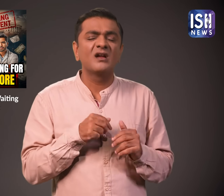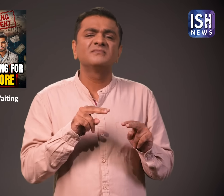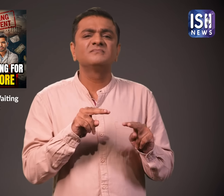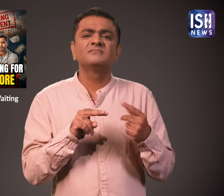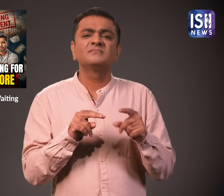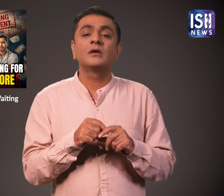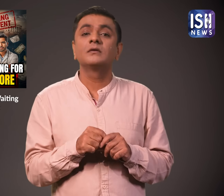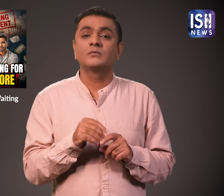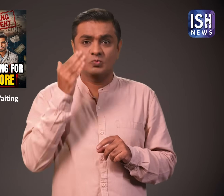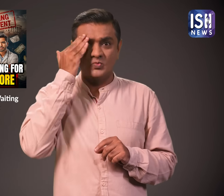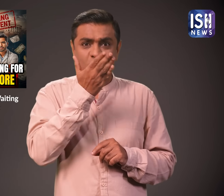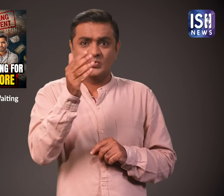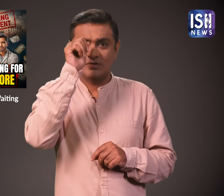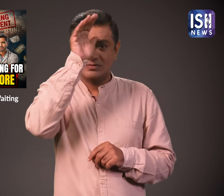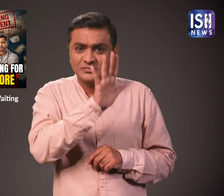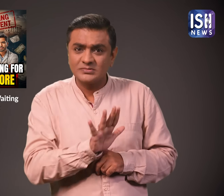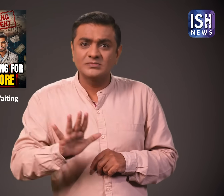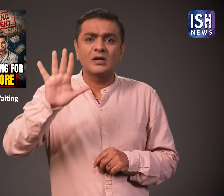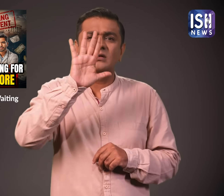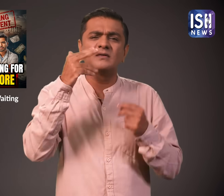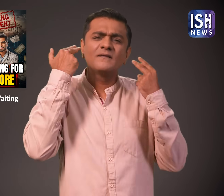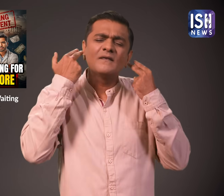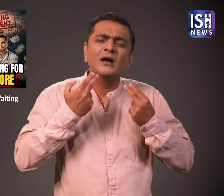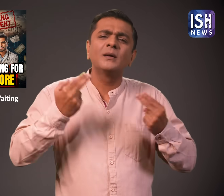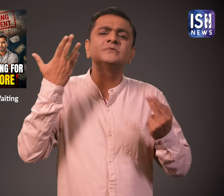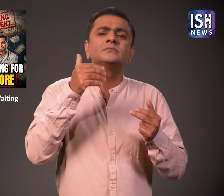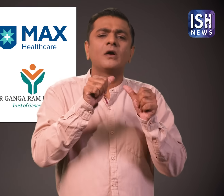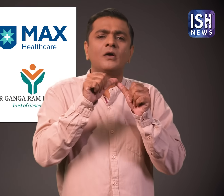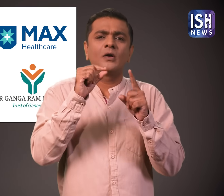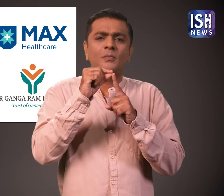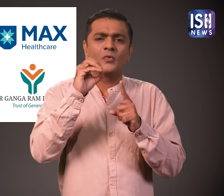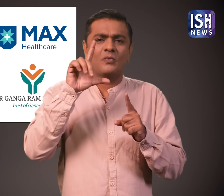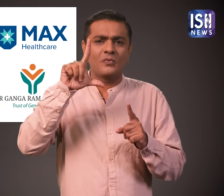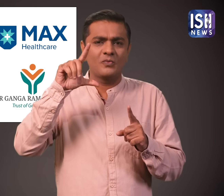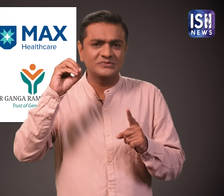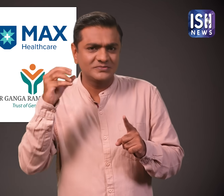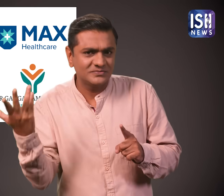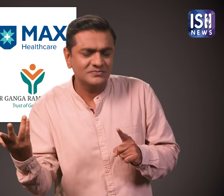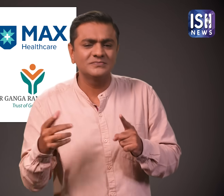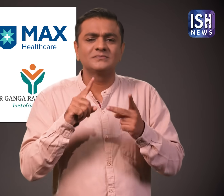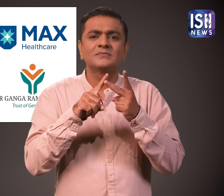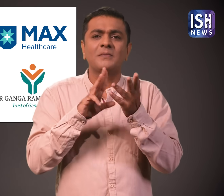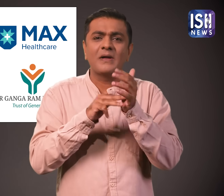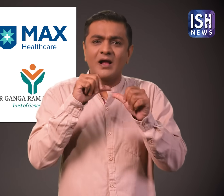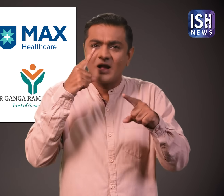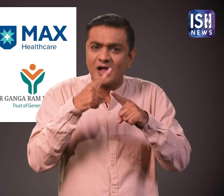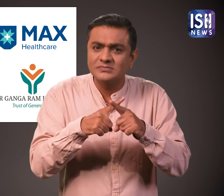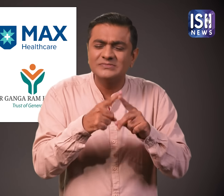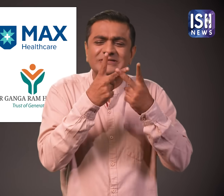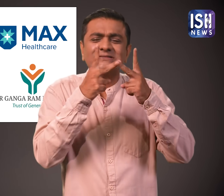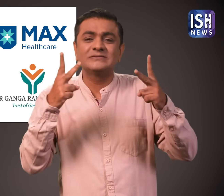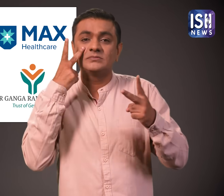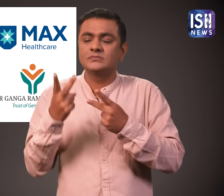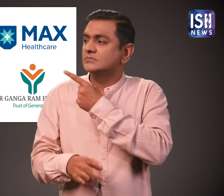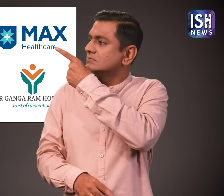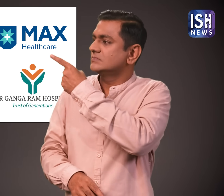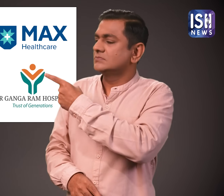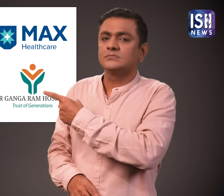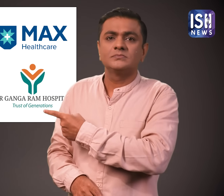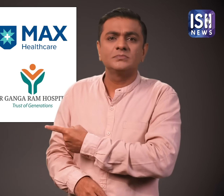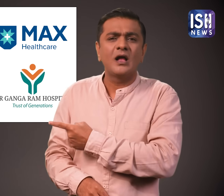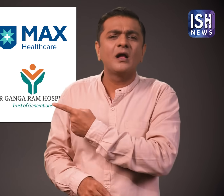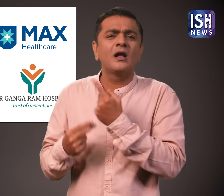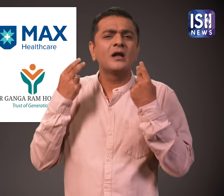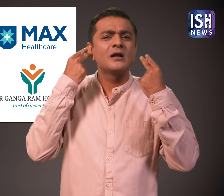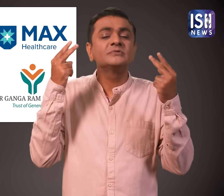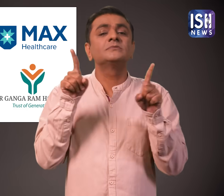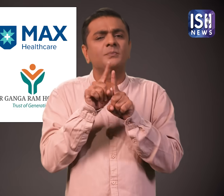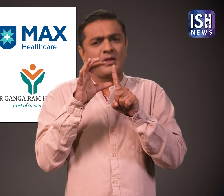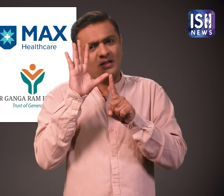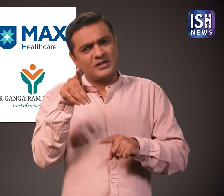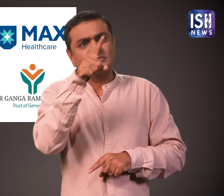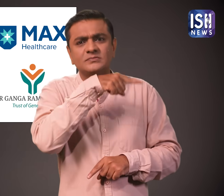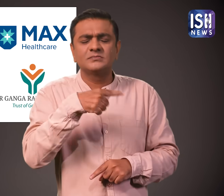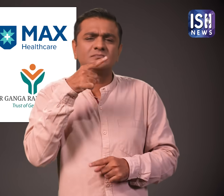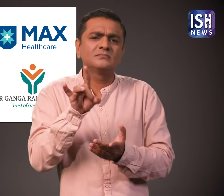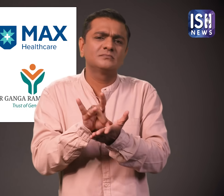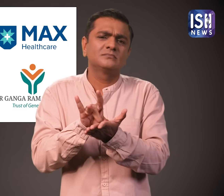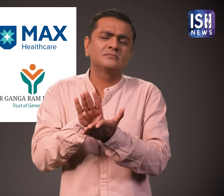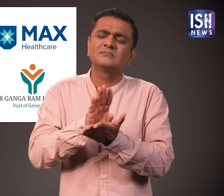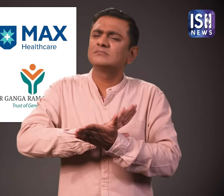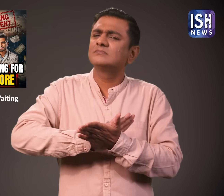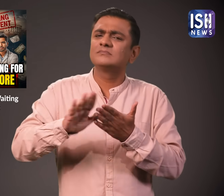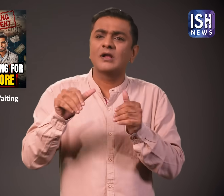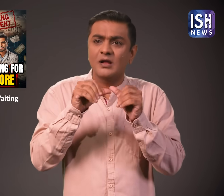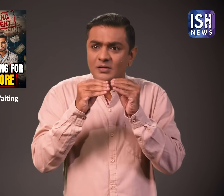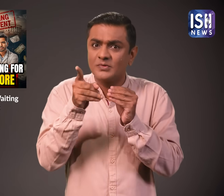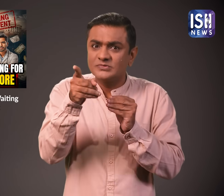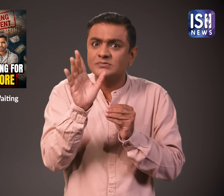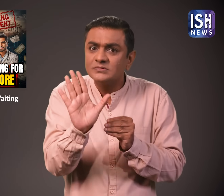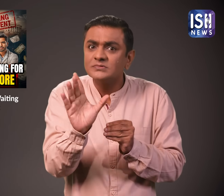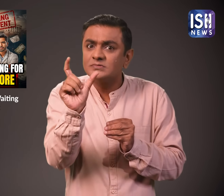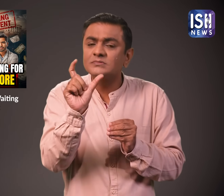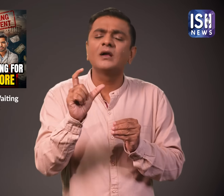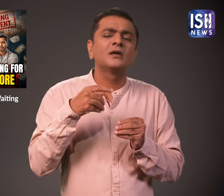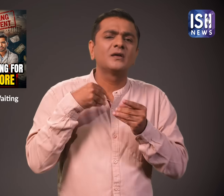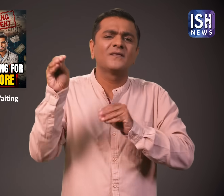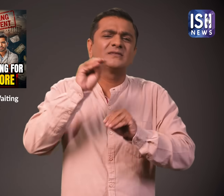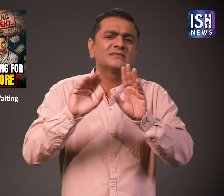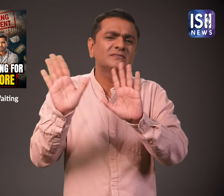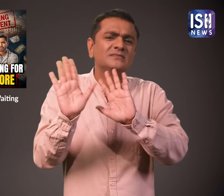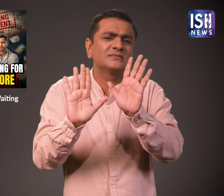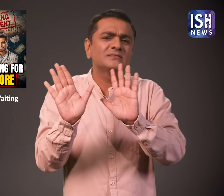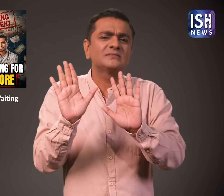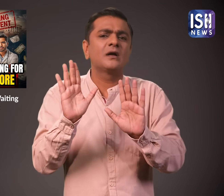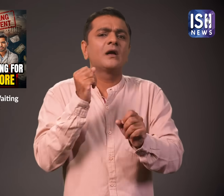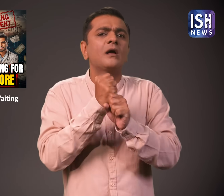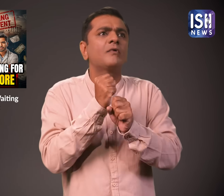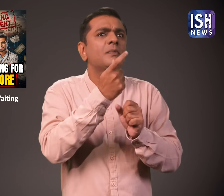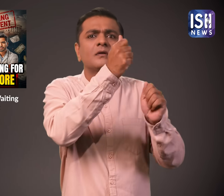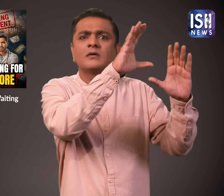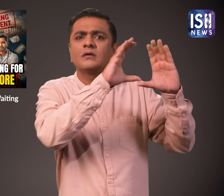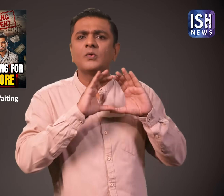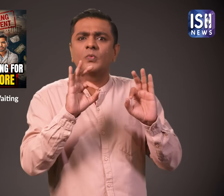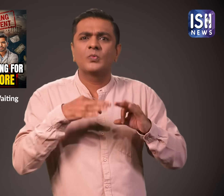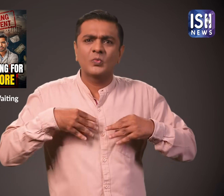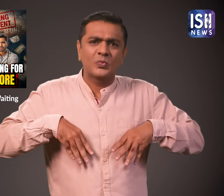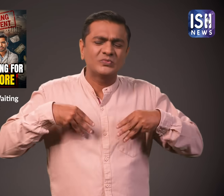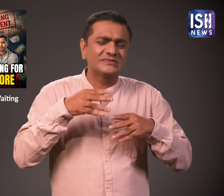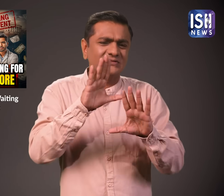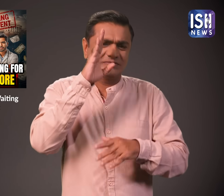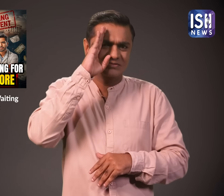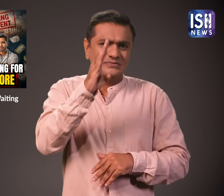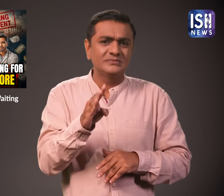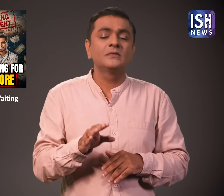Famous hospitals like Apollo, Max, and others have denied treatment under the scheme because of unpaid dues.